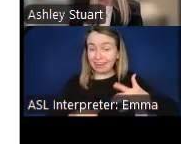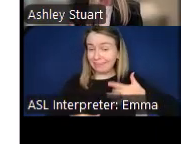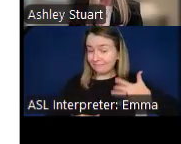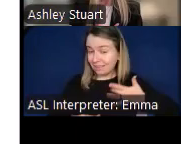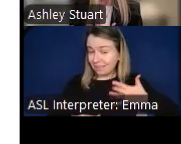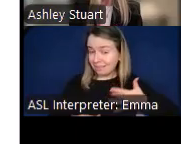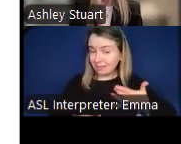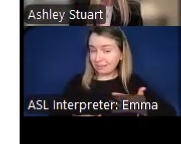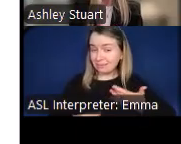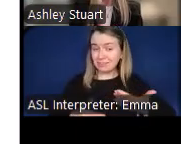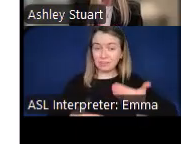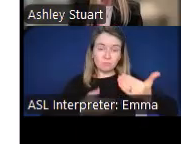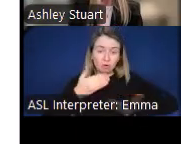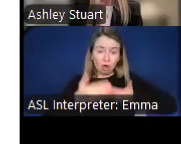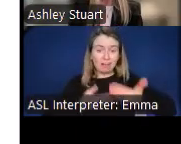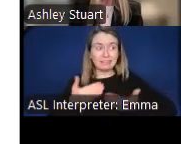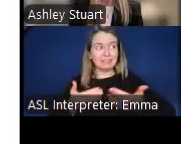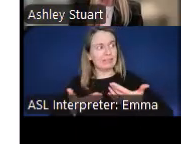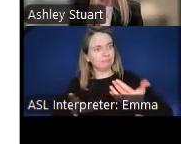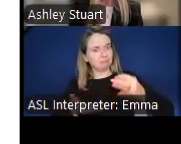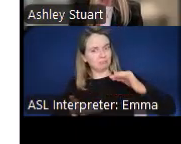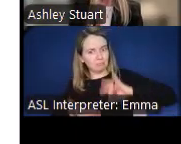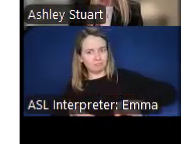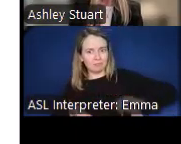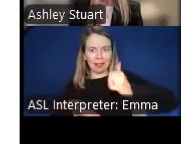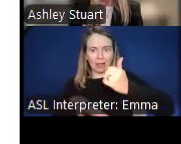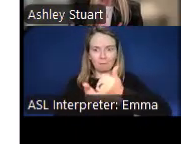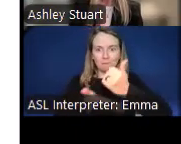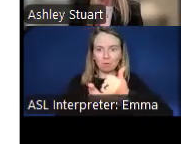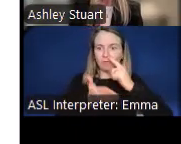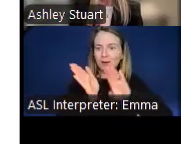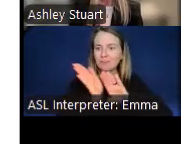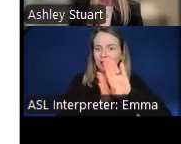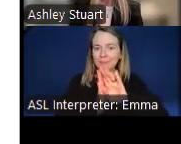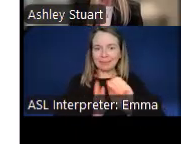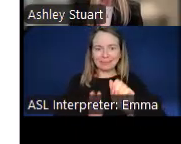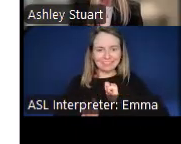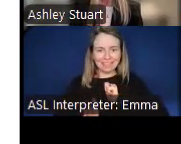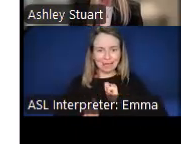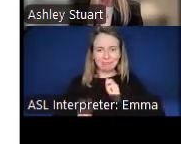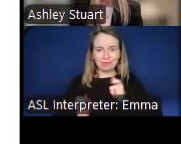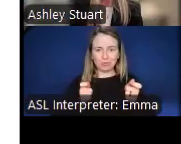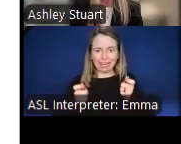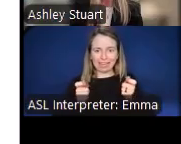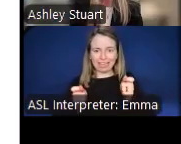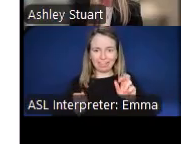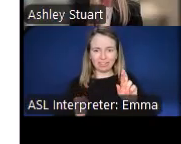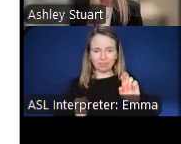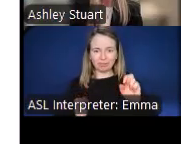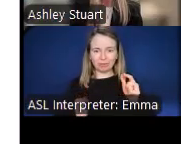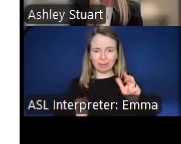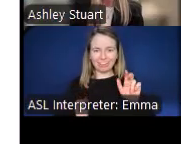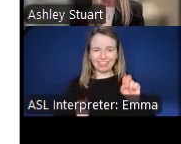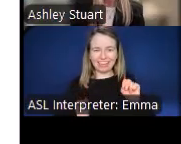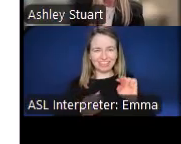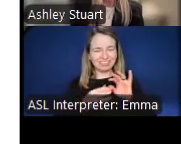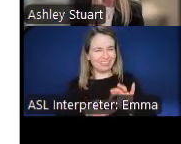process that's really helpful in the development of self regulation when it comes to emotions and feelings